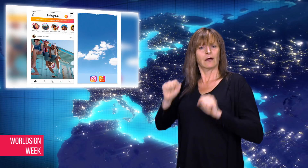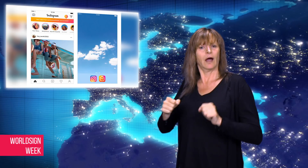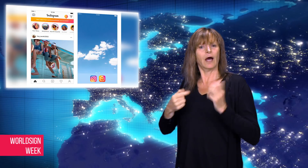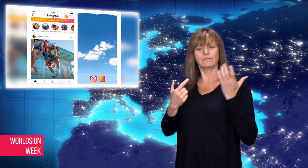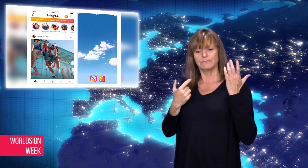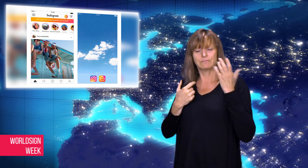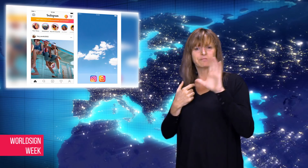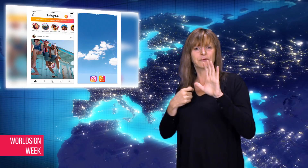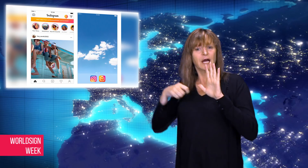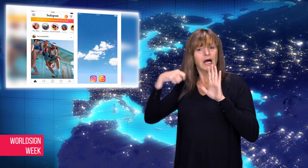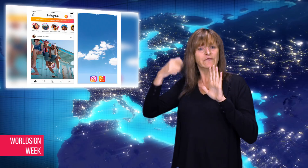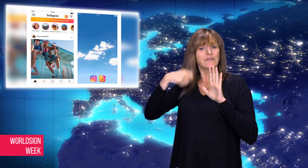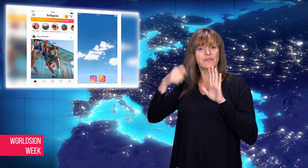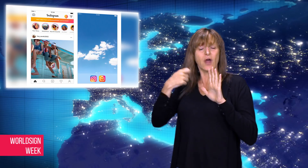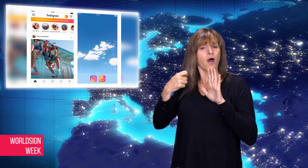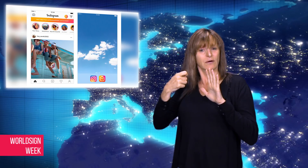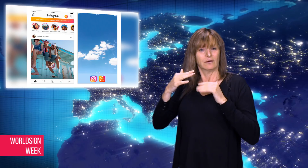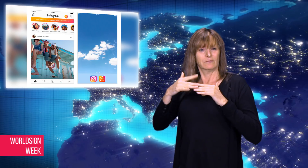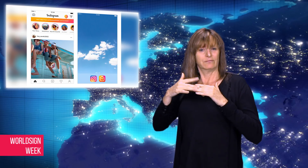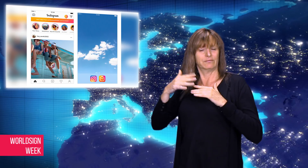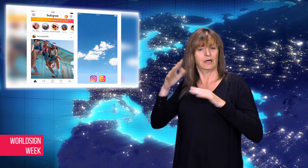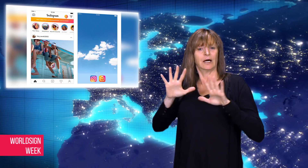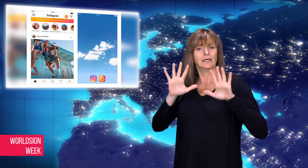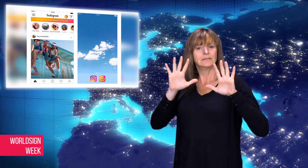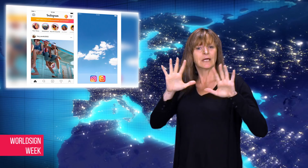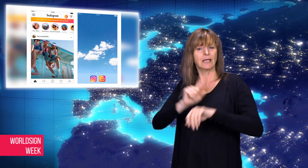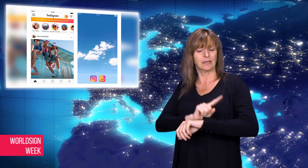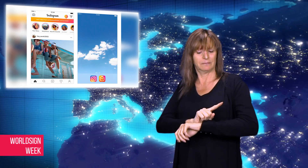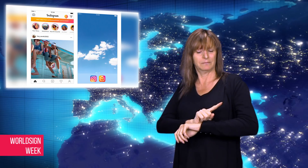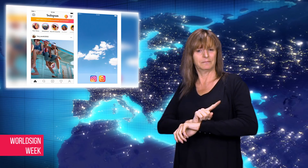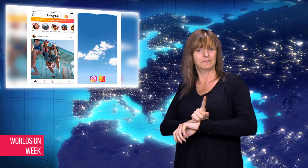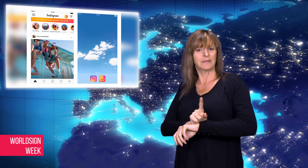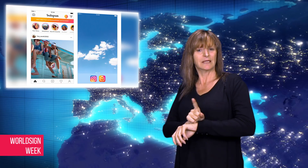minutes for most users, or up to